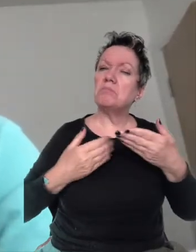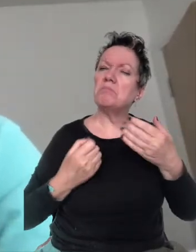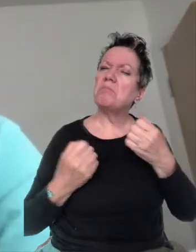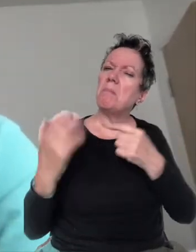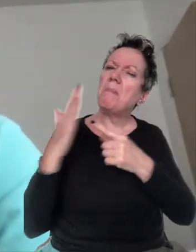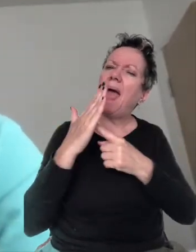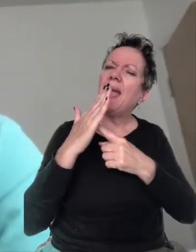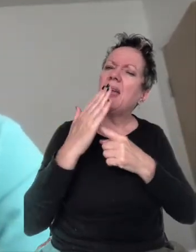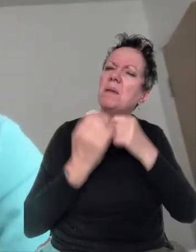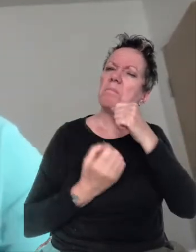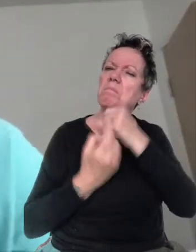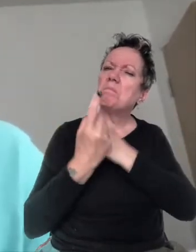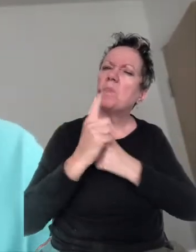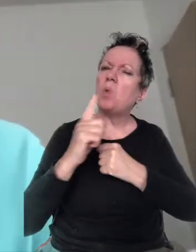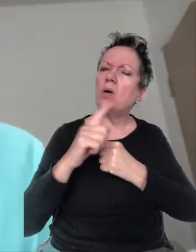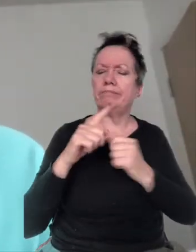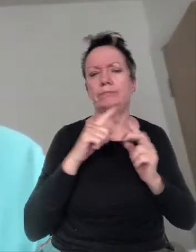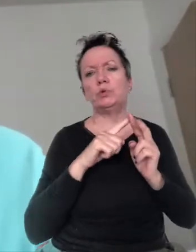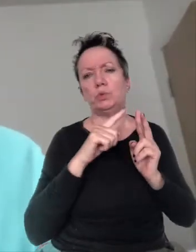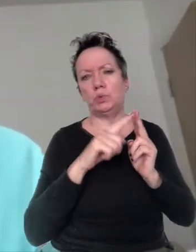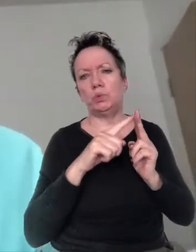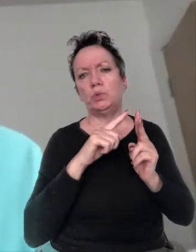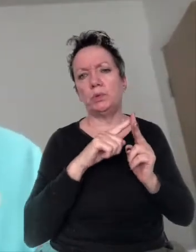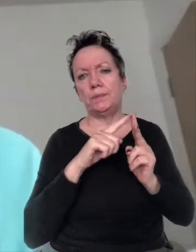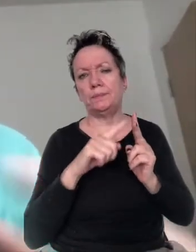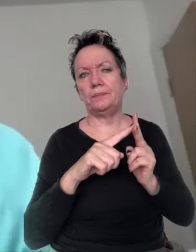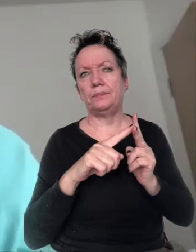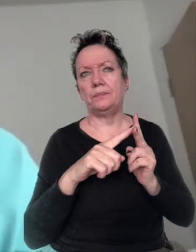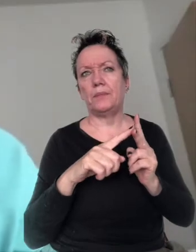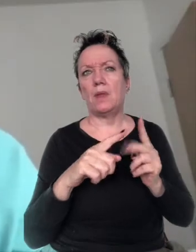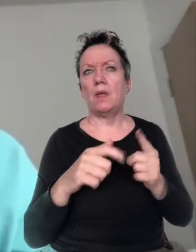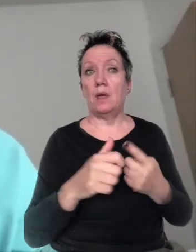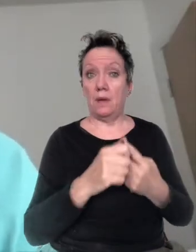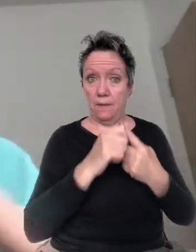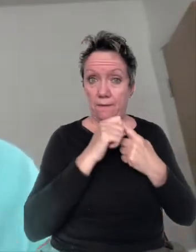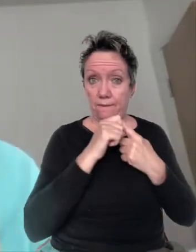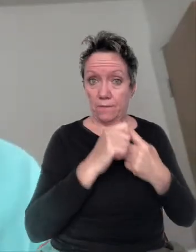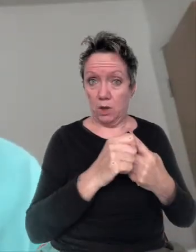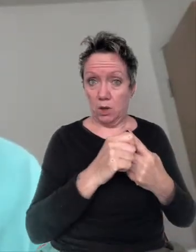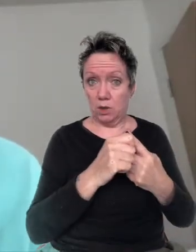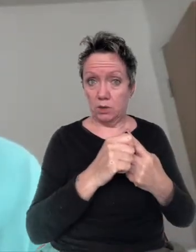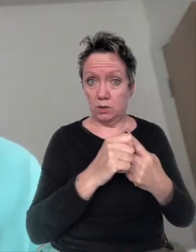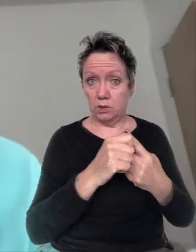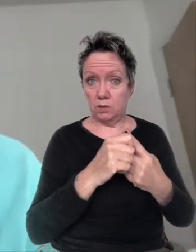So the first thing was that both locked down and the black